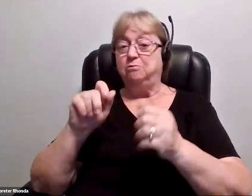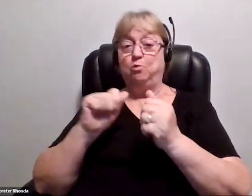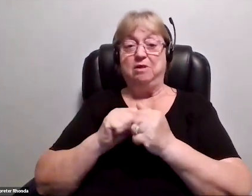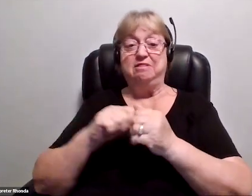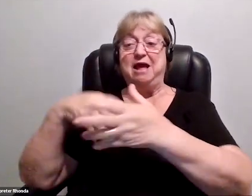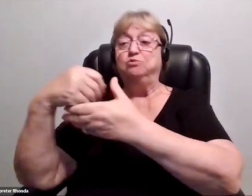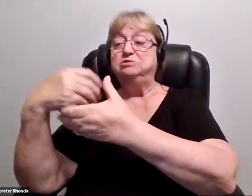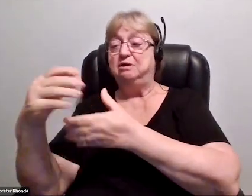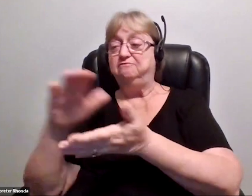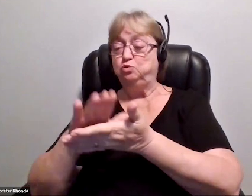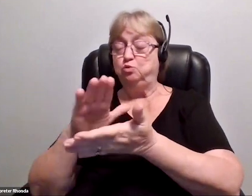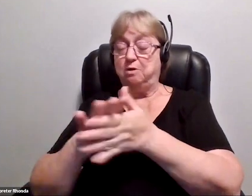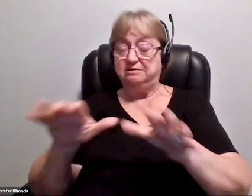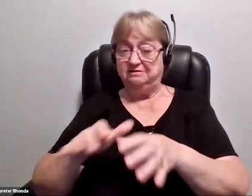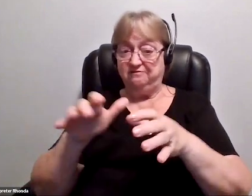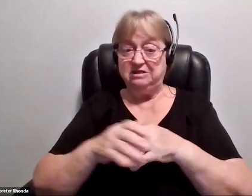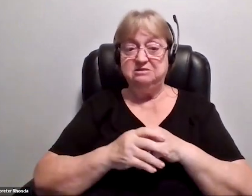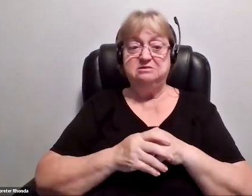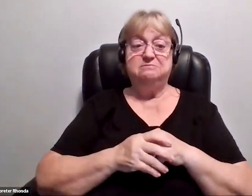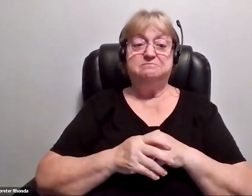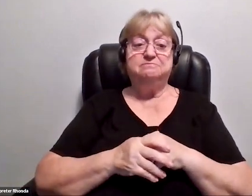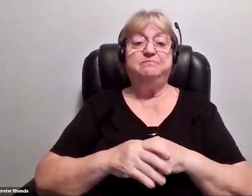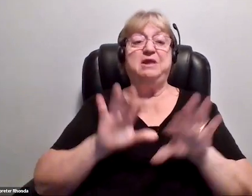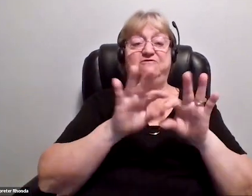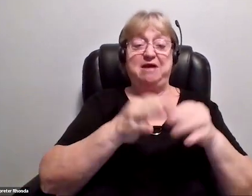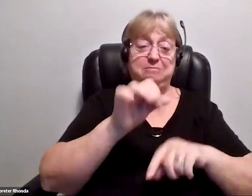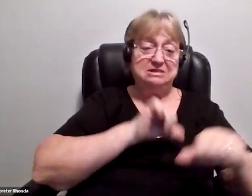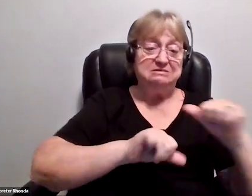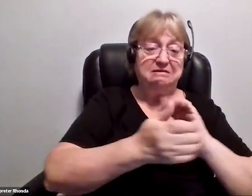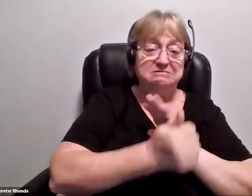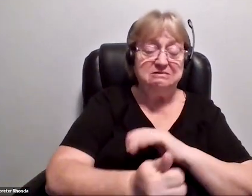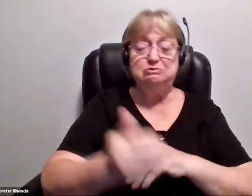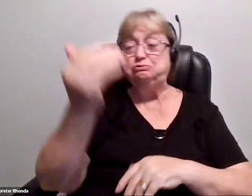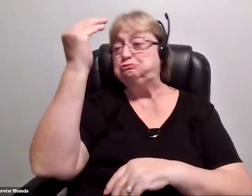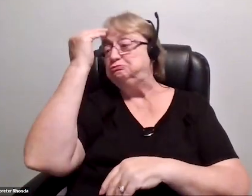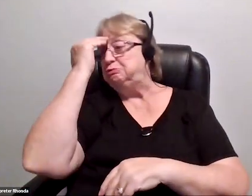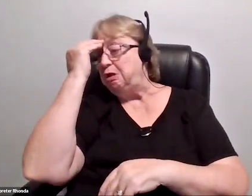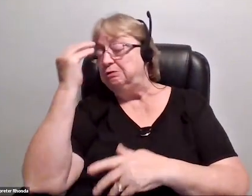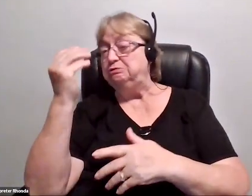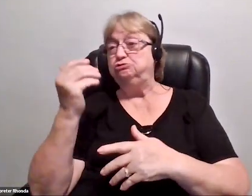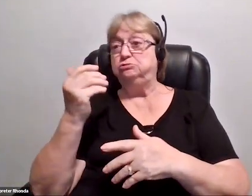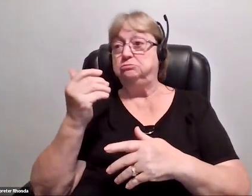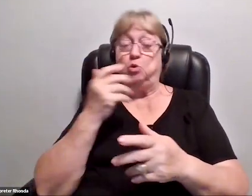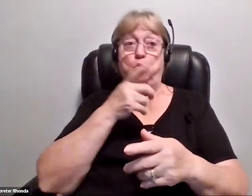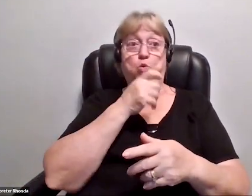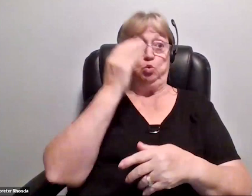family science skills, knowledge, and qualifications, knowing people in a science-related job or role,